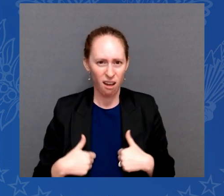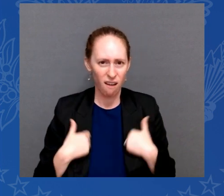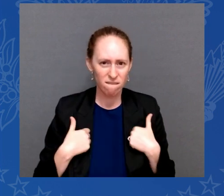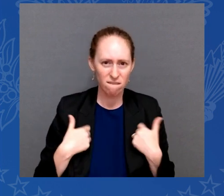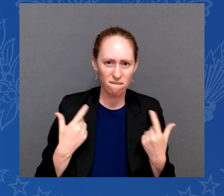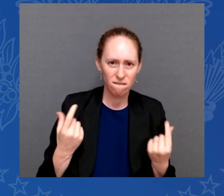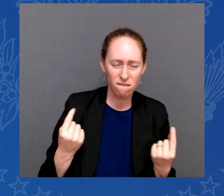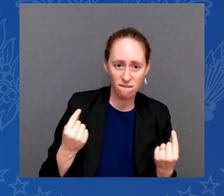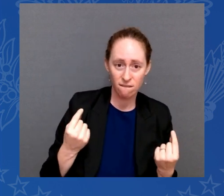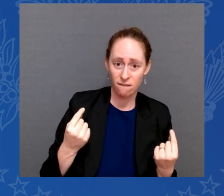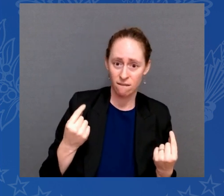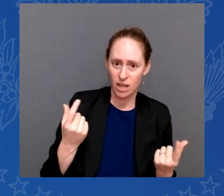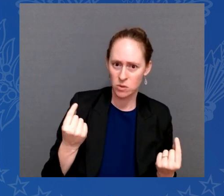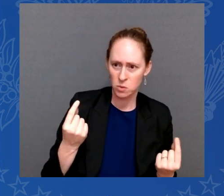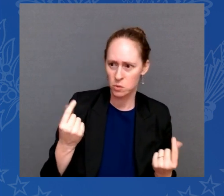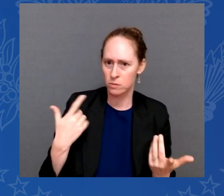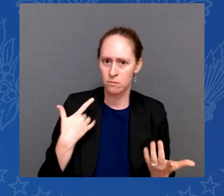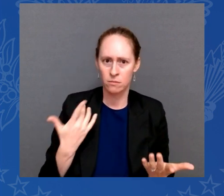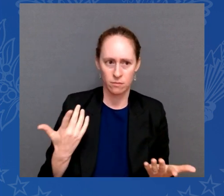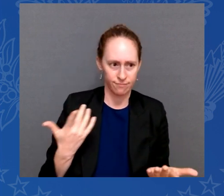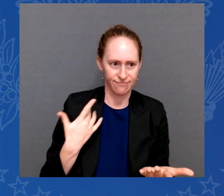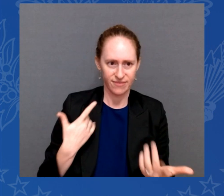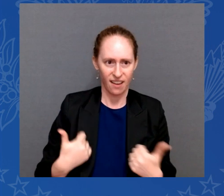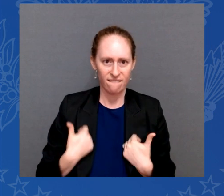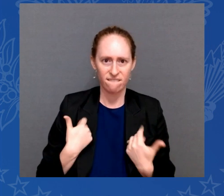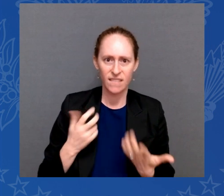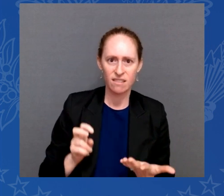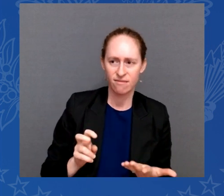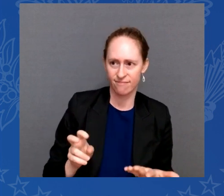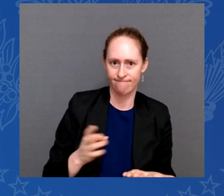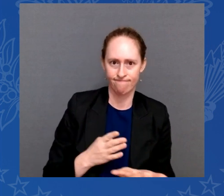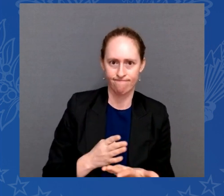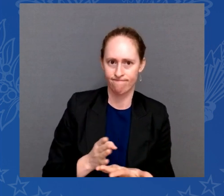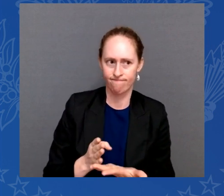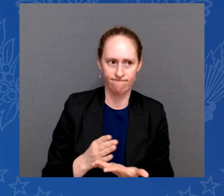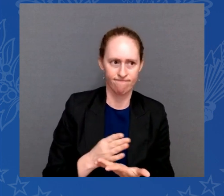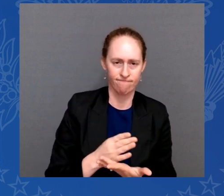in terms of what this means in our country -- and I don't have the map at the moment;